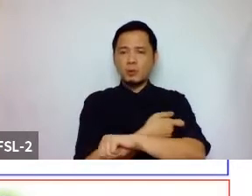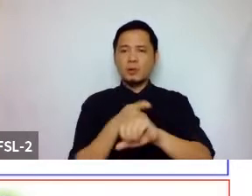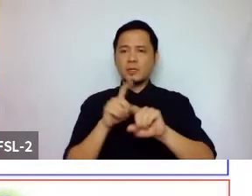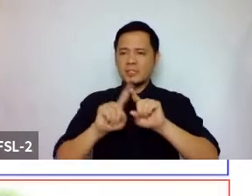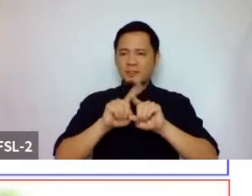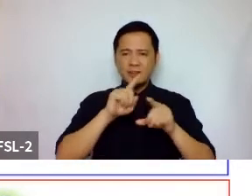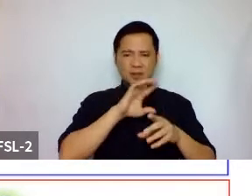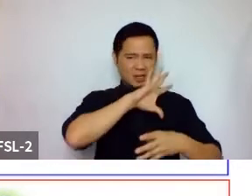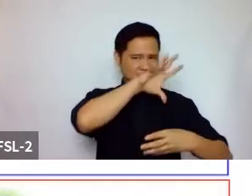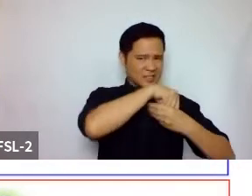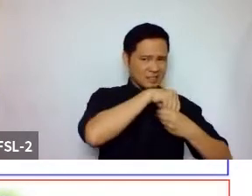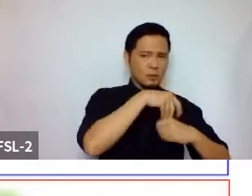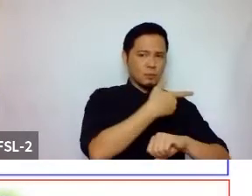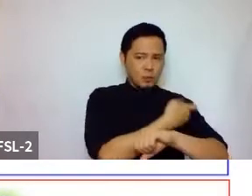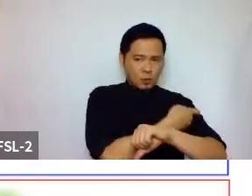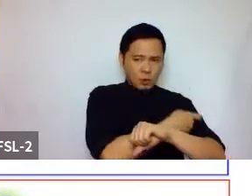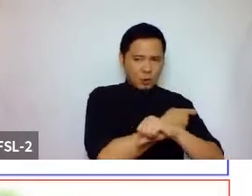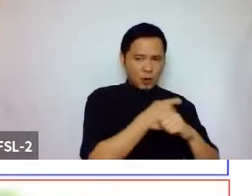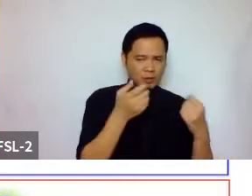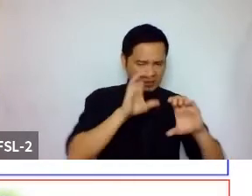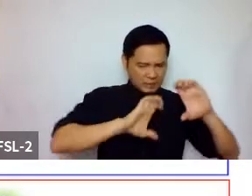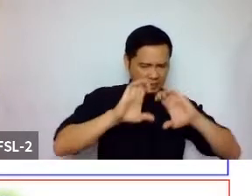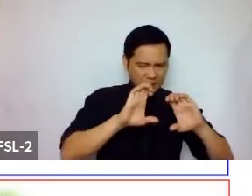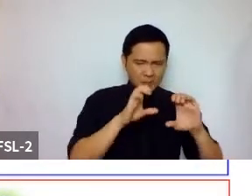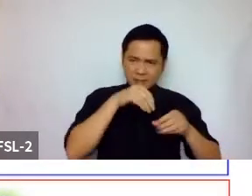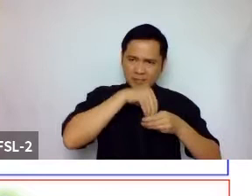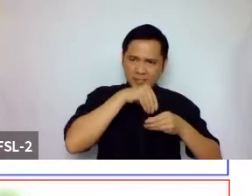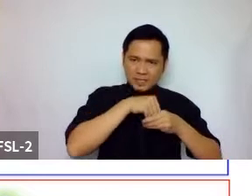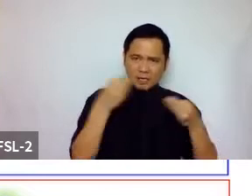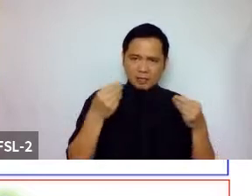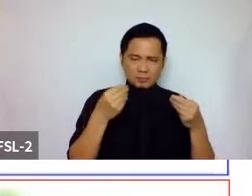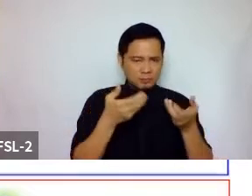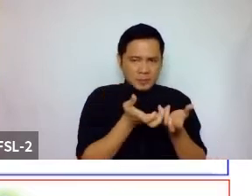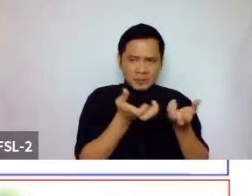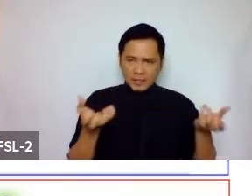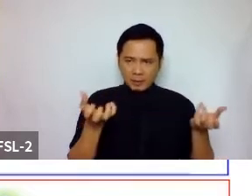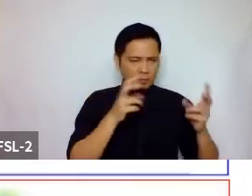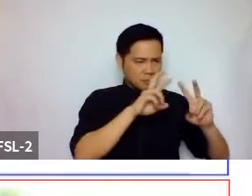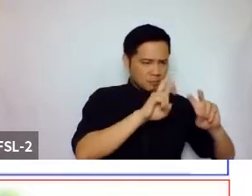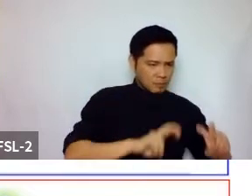They are also assessed carefully for safety signals and other components of the vaccine.